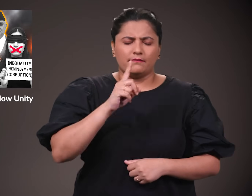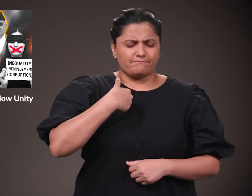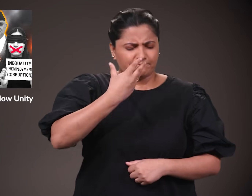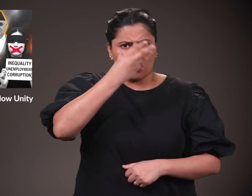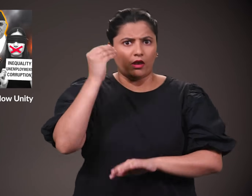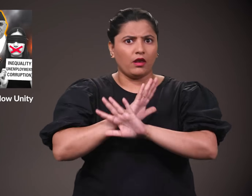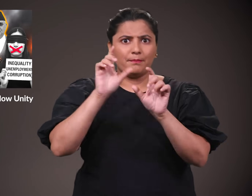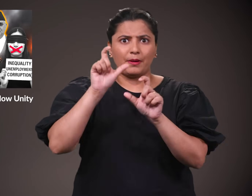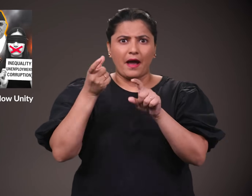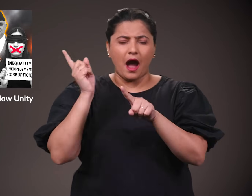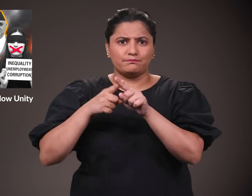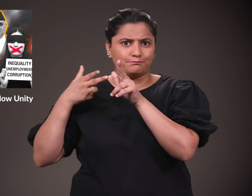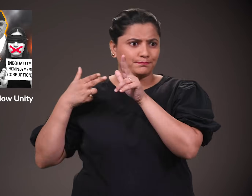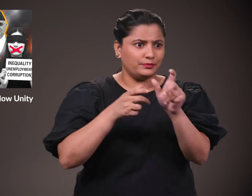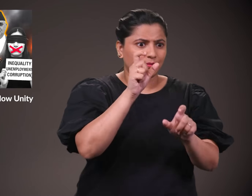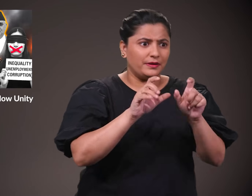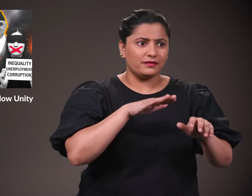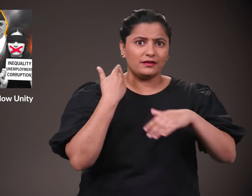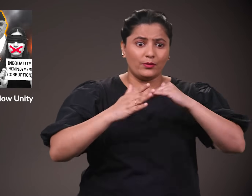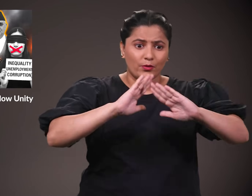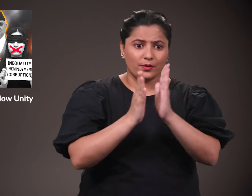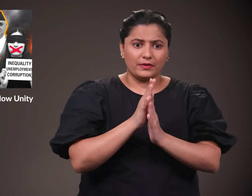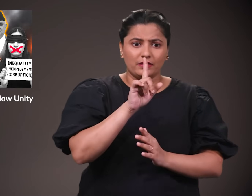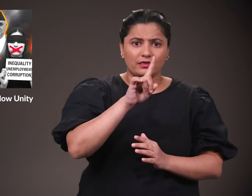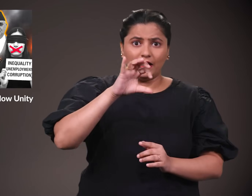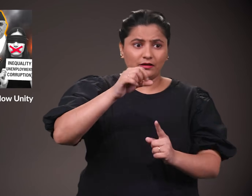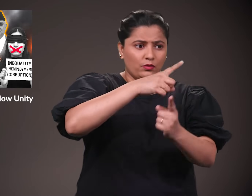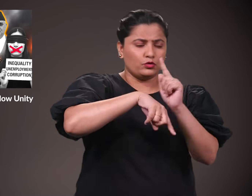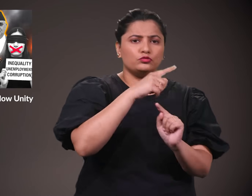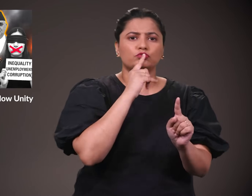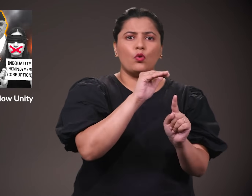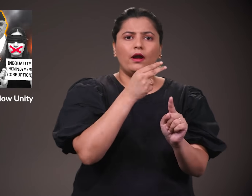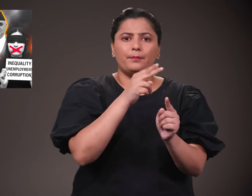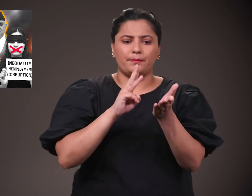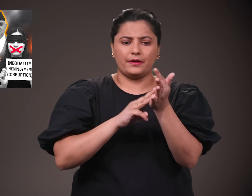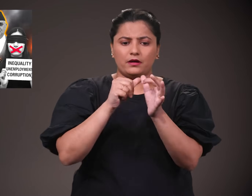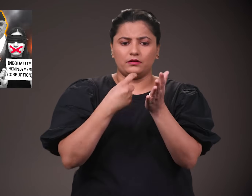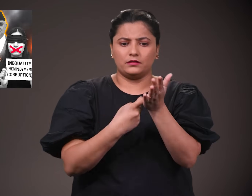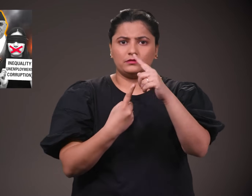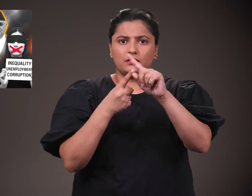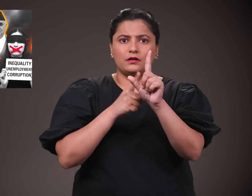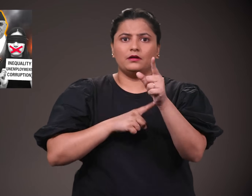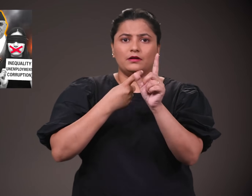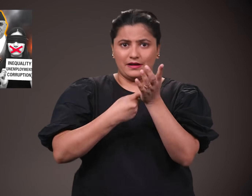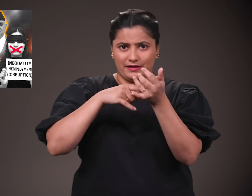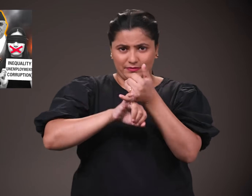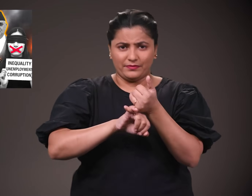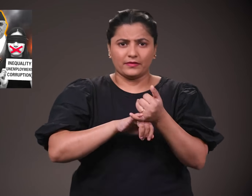The government also declared those 19 people killed in the protests as martyrs.